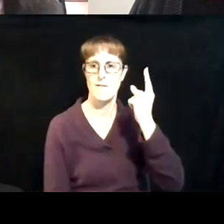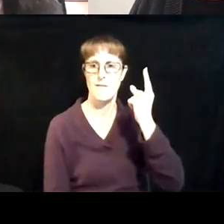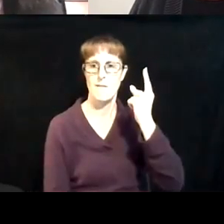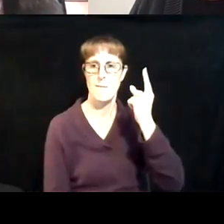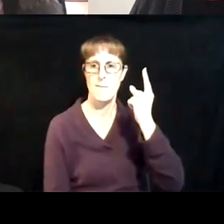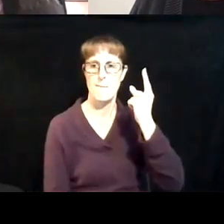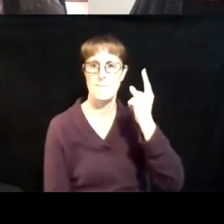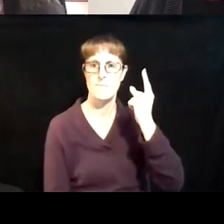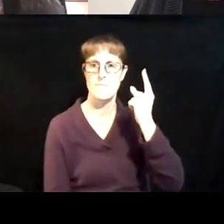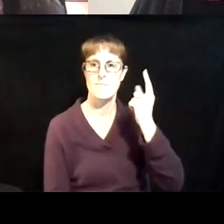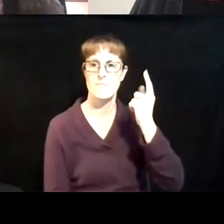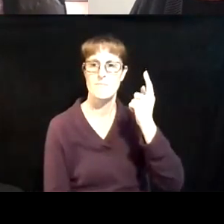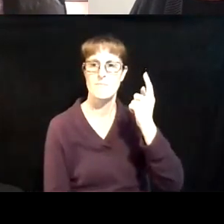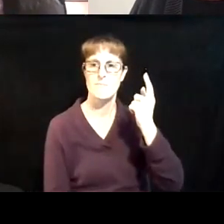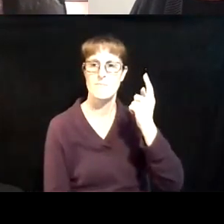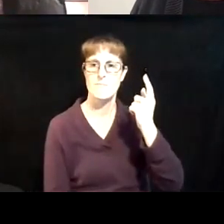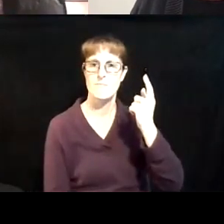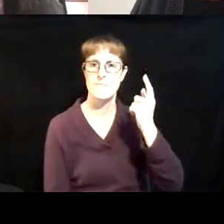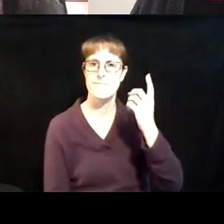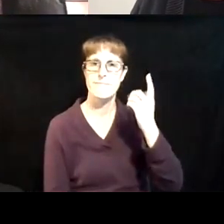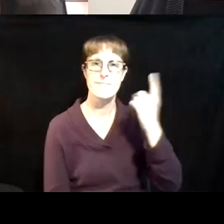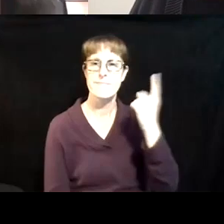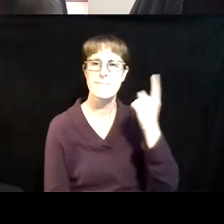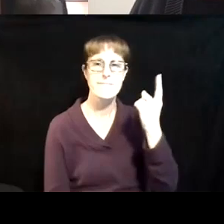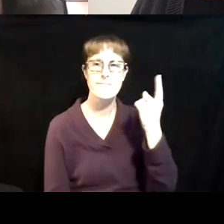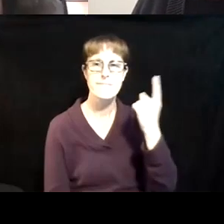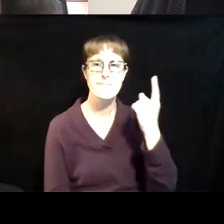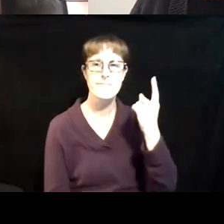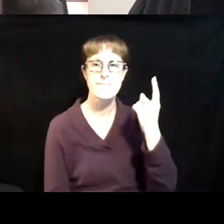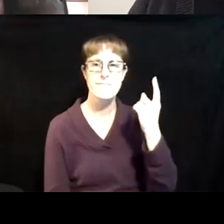But like advanced directives or something that actually if you give people